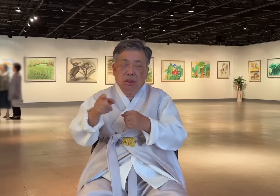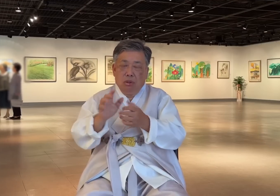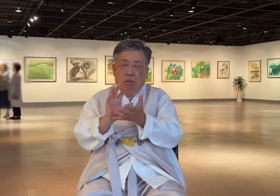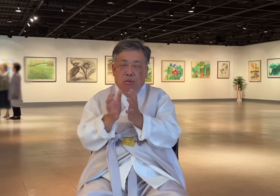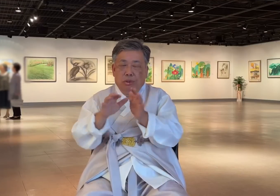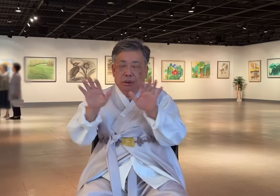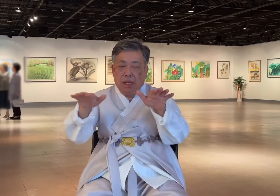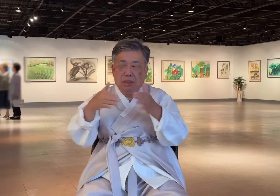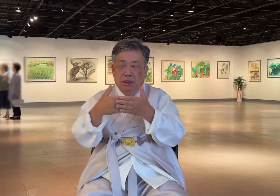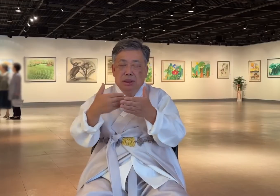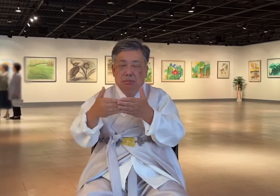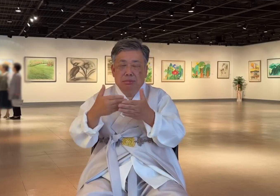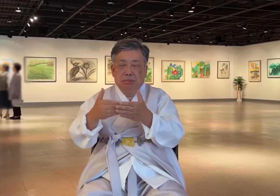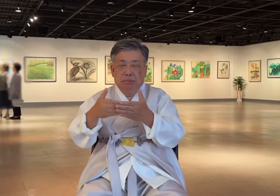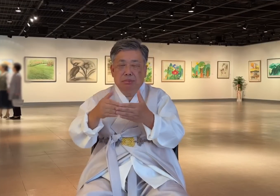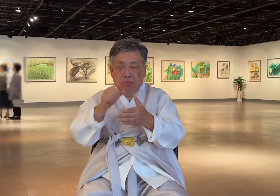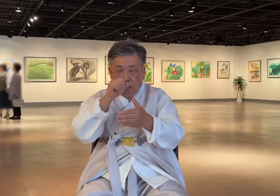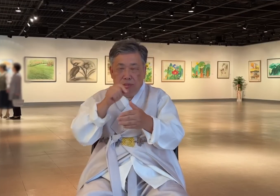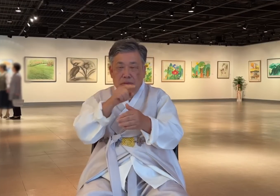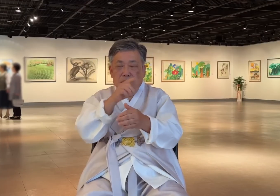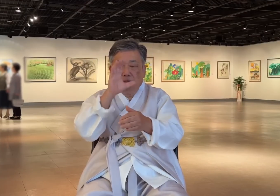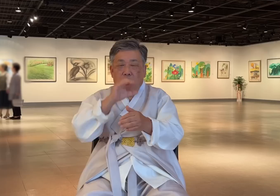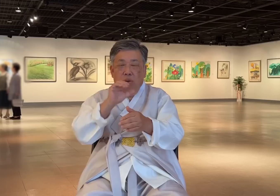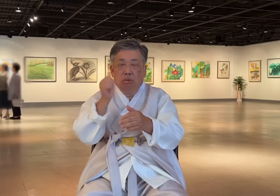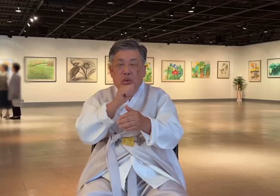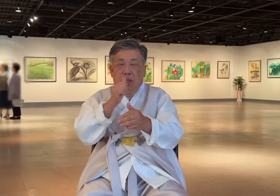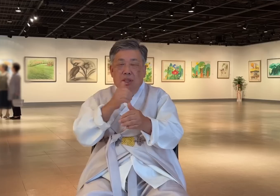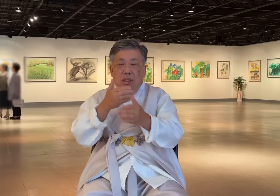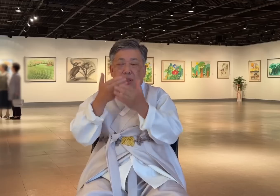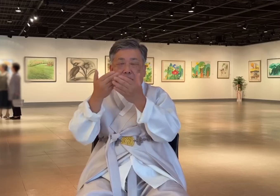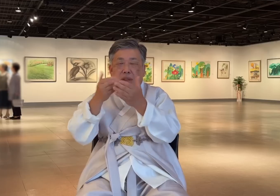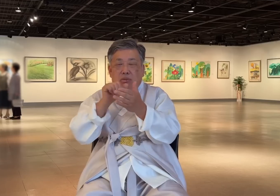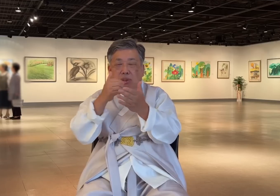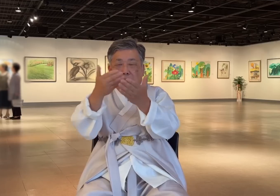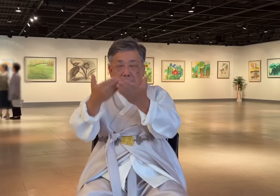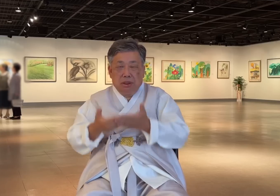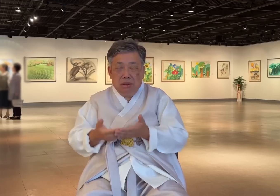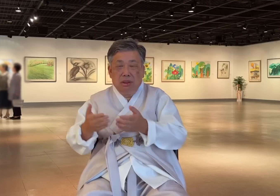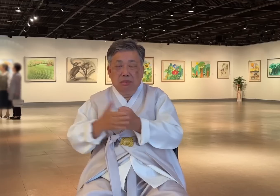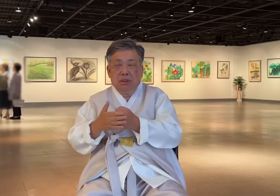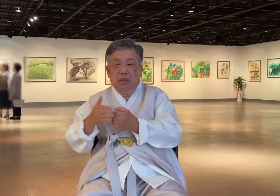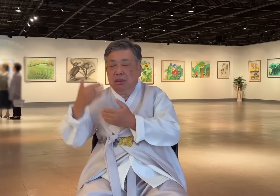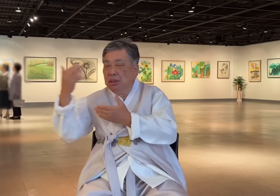he likes paintings with flowers and wings. Teacher Unbo introduced us to Teacher Simyeon, and